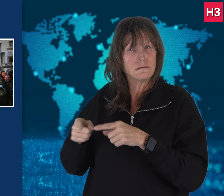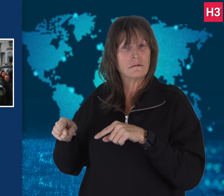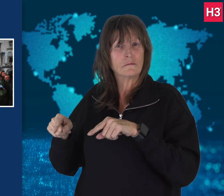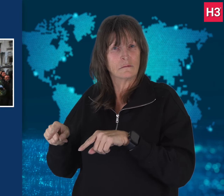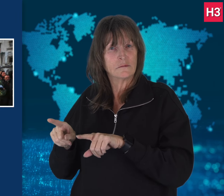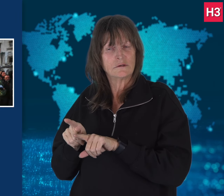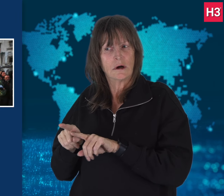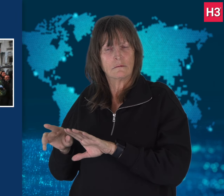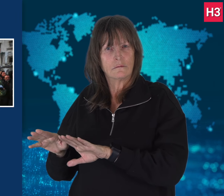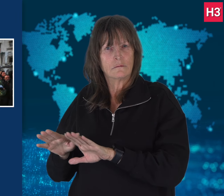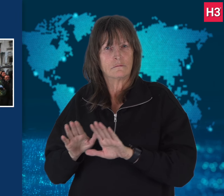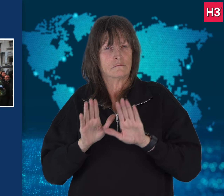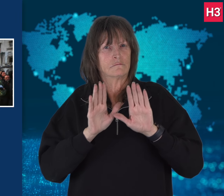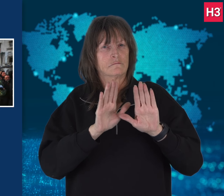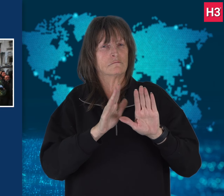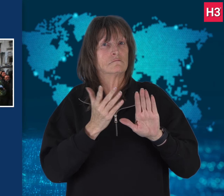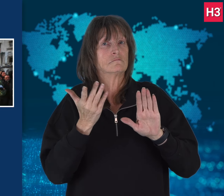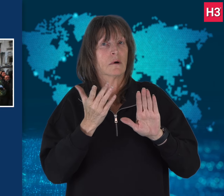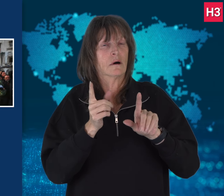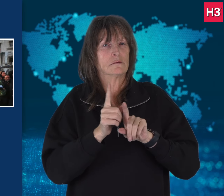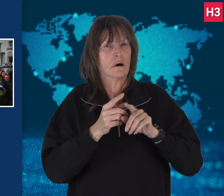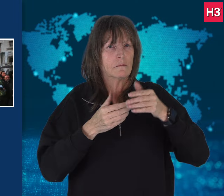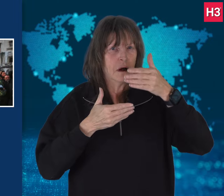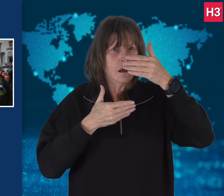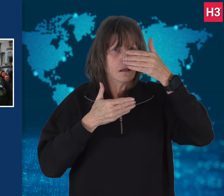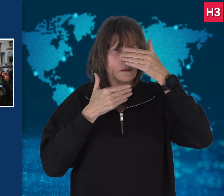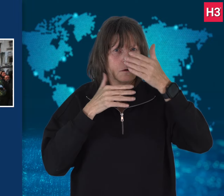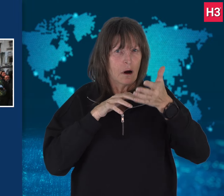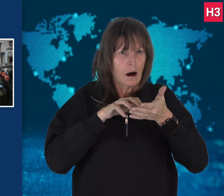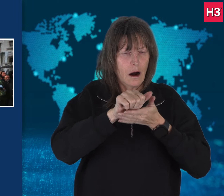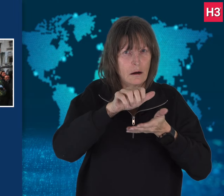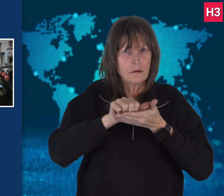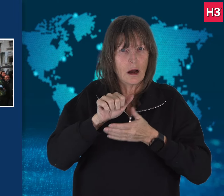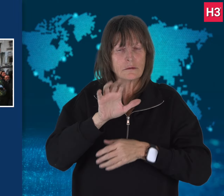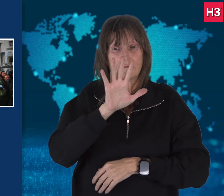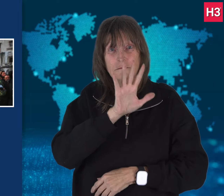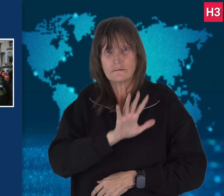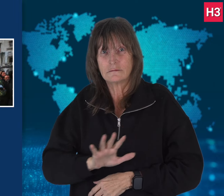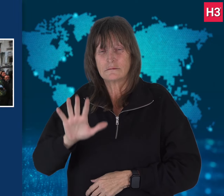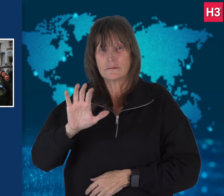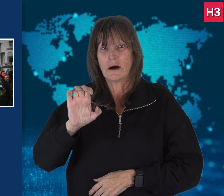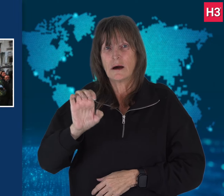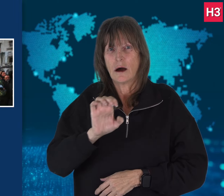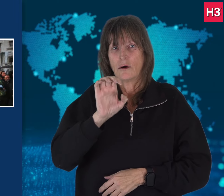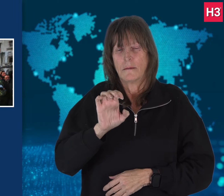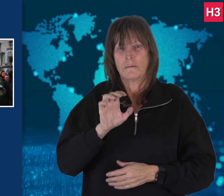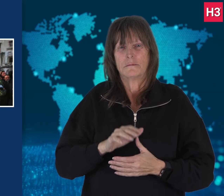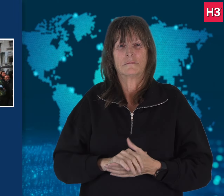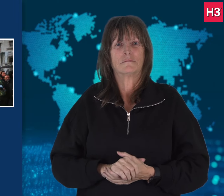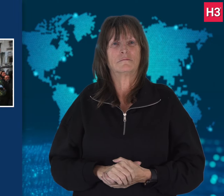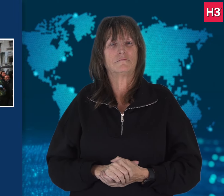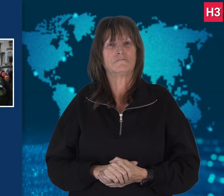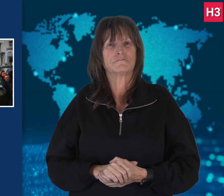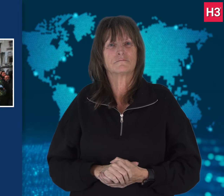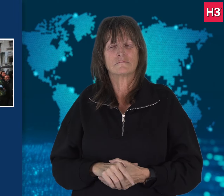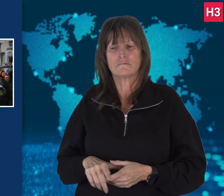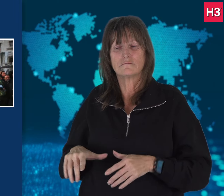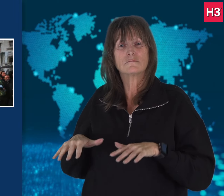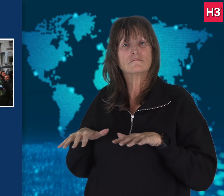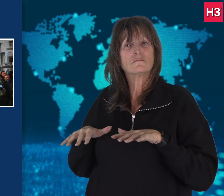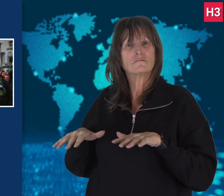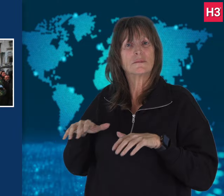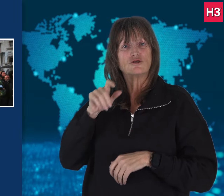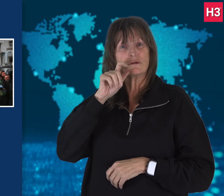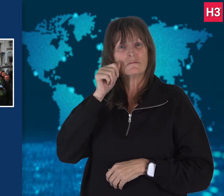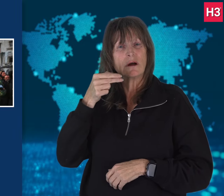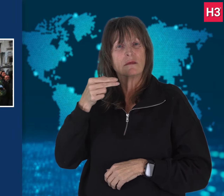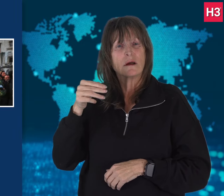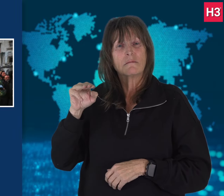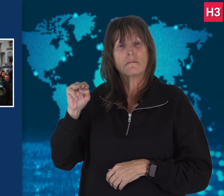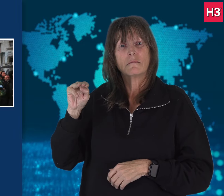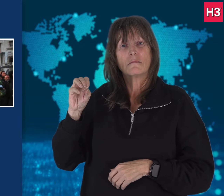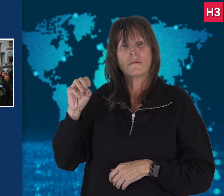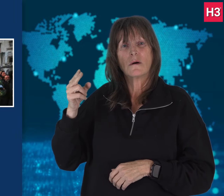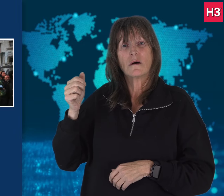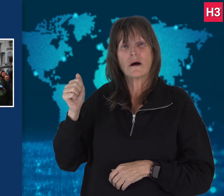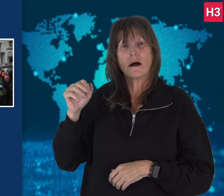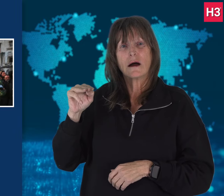for terror attacks in Europe. A British man named Mohammed A.